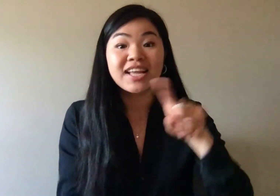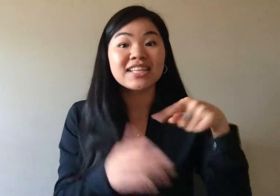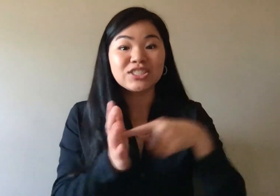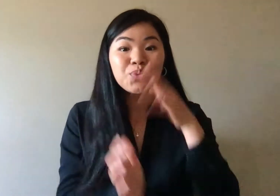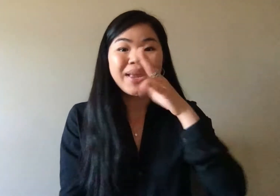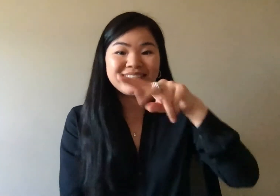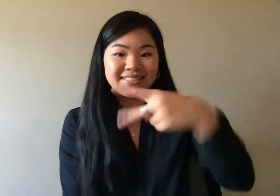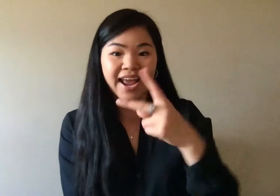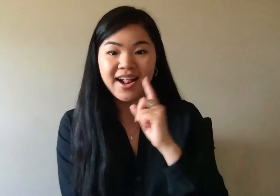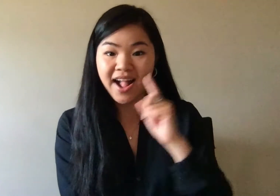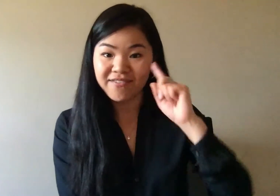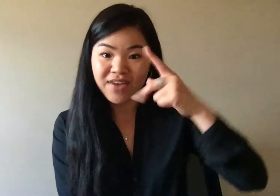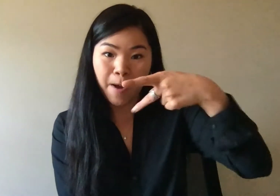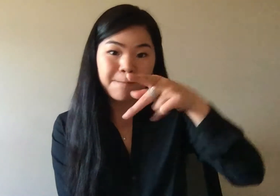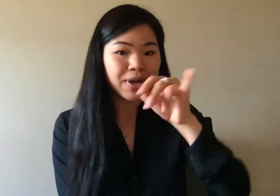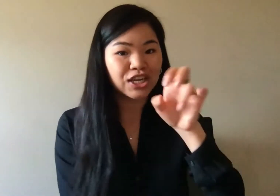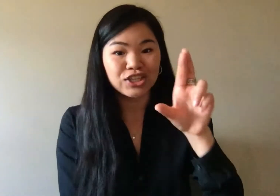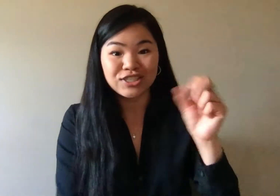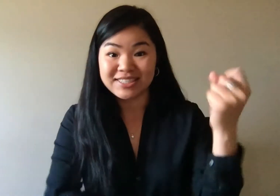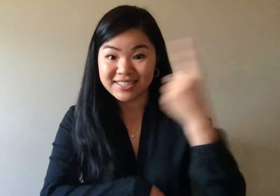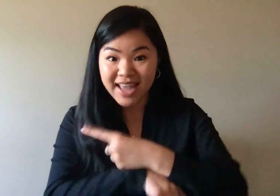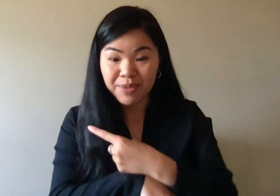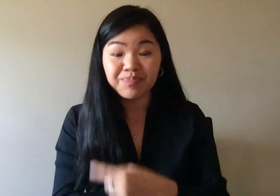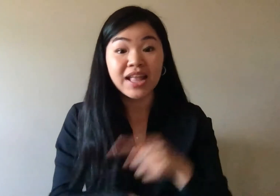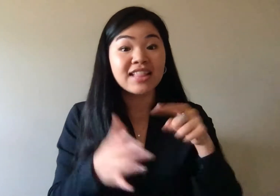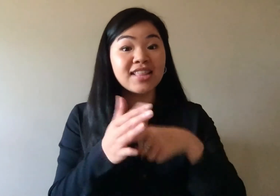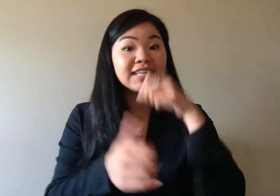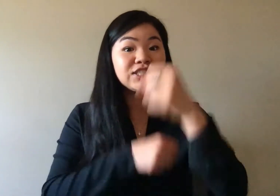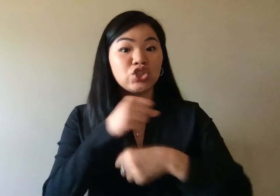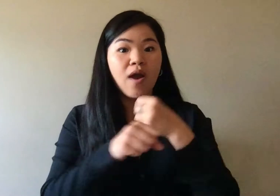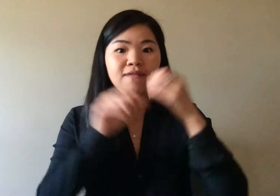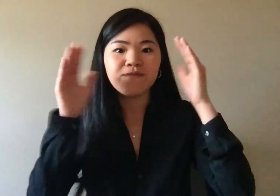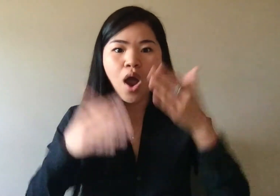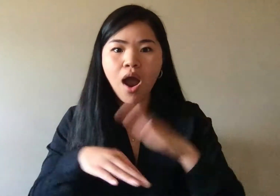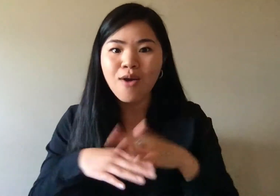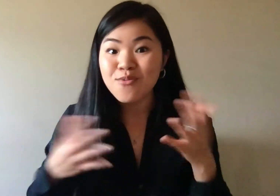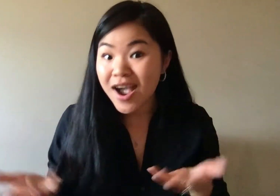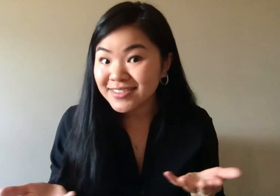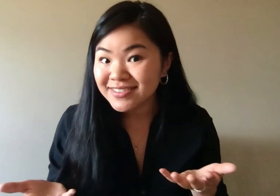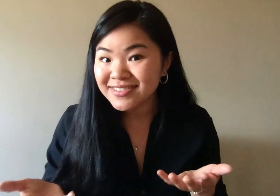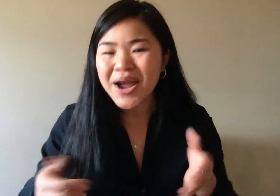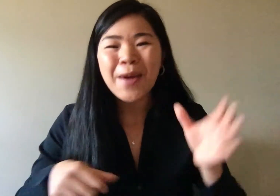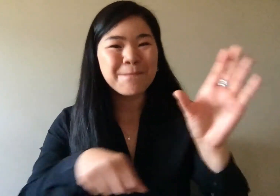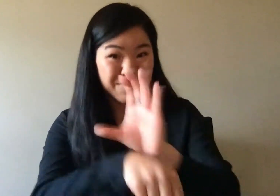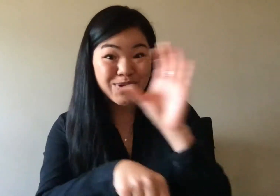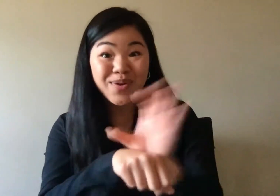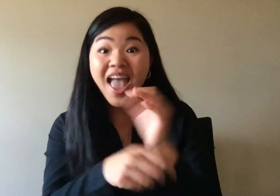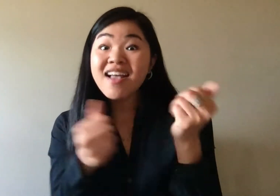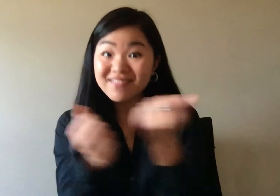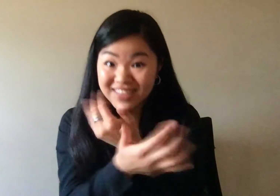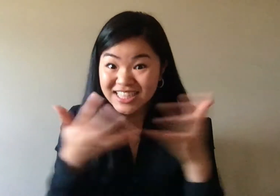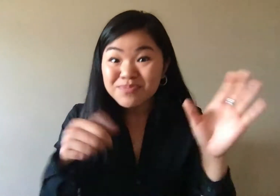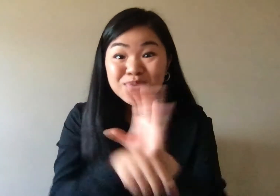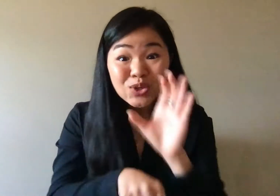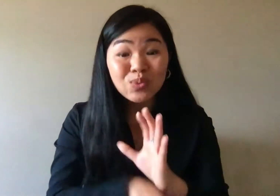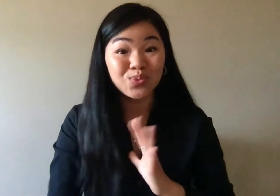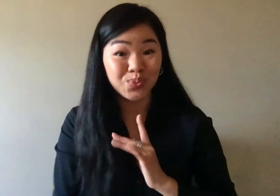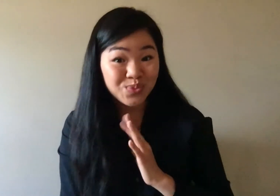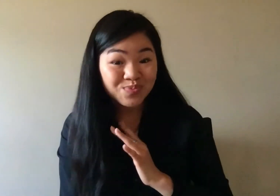This is the second Deaf Pioneers Day and this year we will focus on computers. Everything computers!!